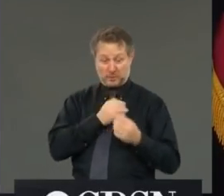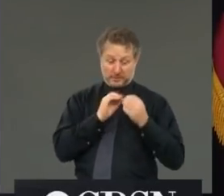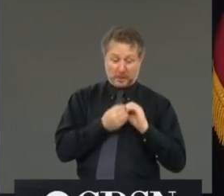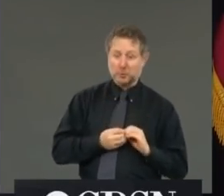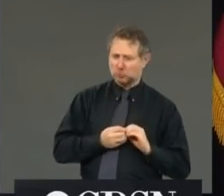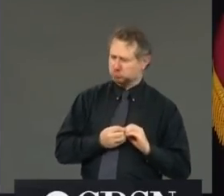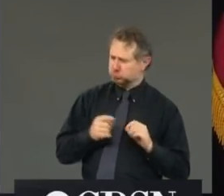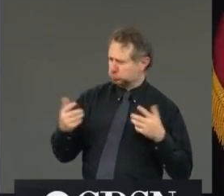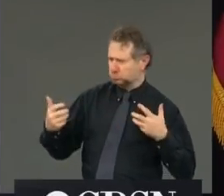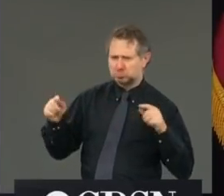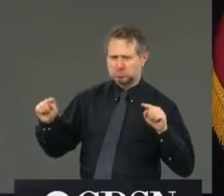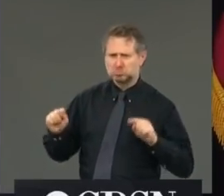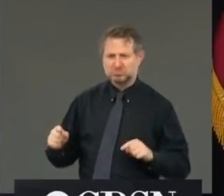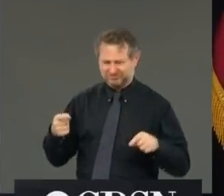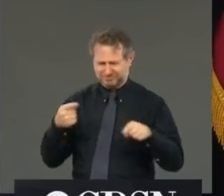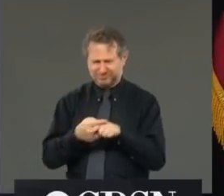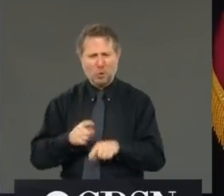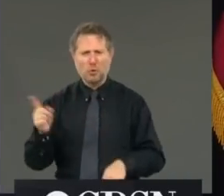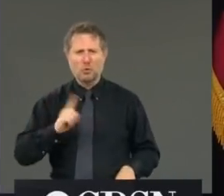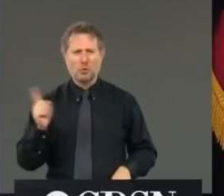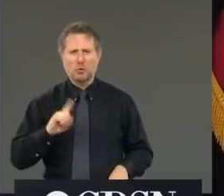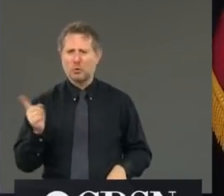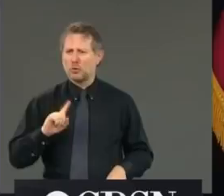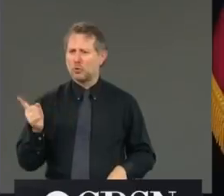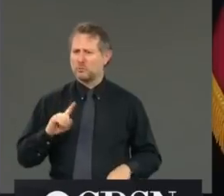ANOTHER THE MAYOR HAS INDICATORS THAT HE IS LOOKING